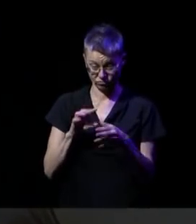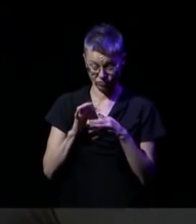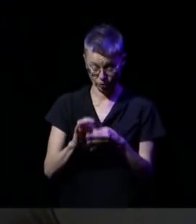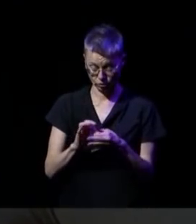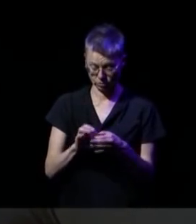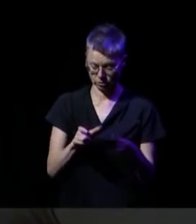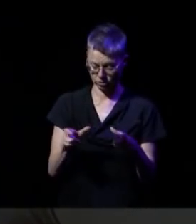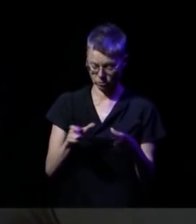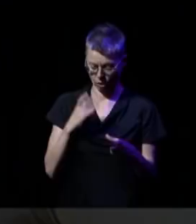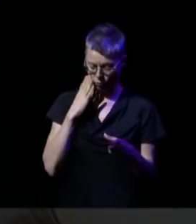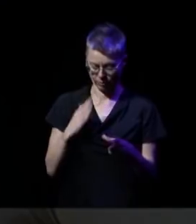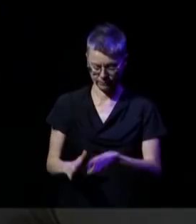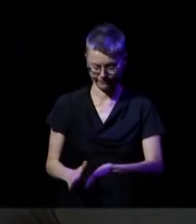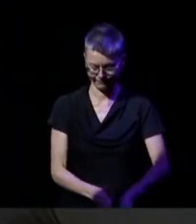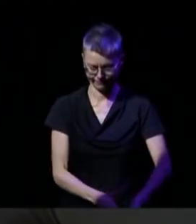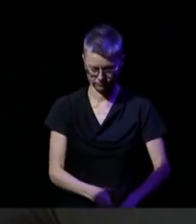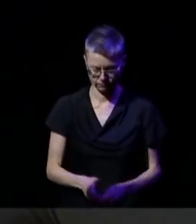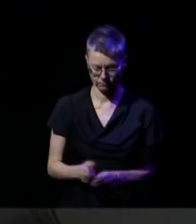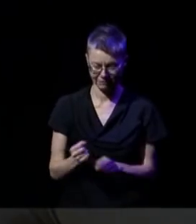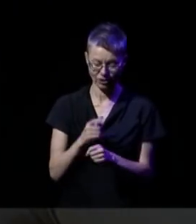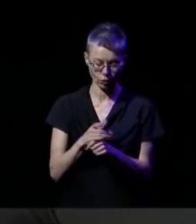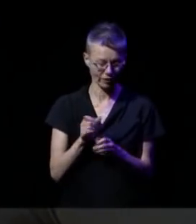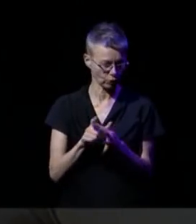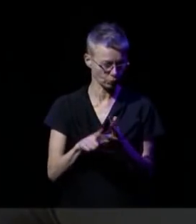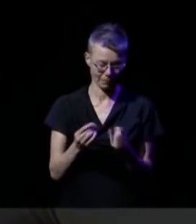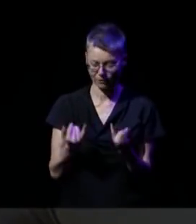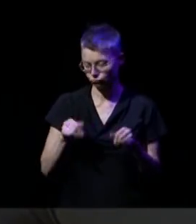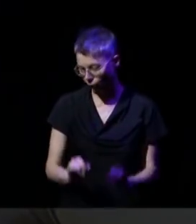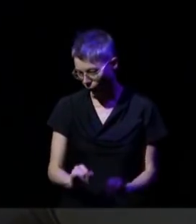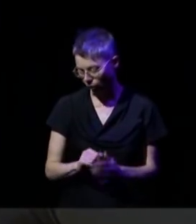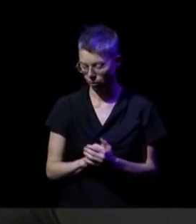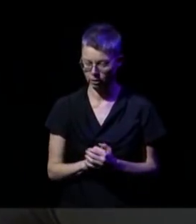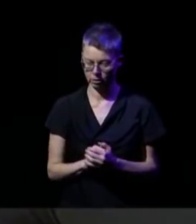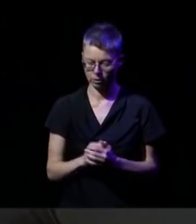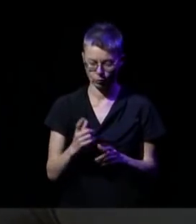in their place, making sure that they don't transgress, that we don't kind of bust out too much.